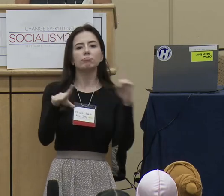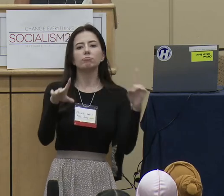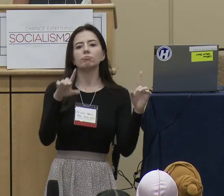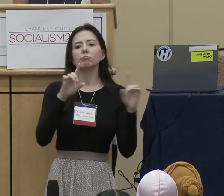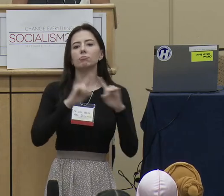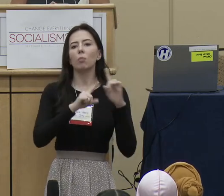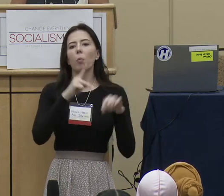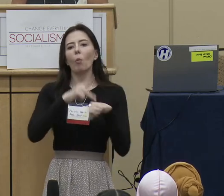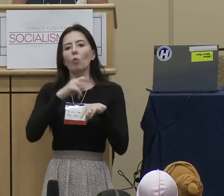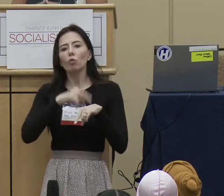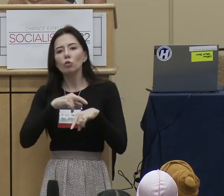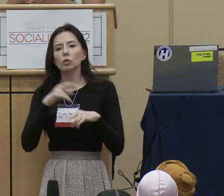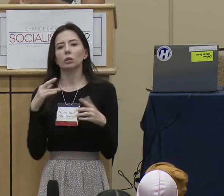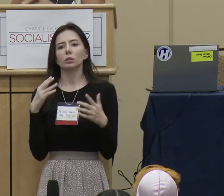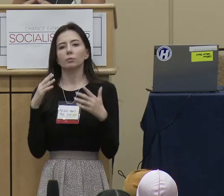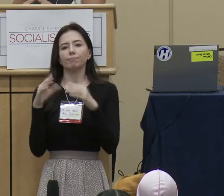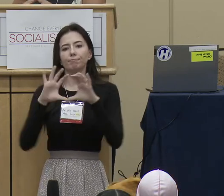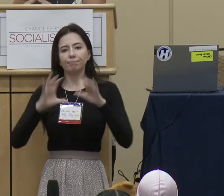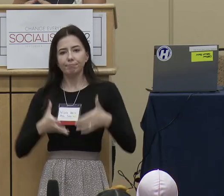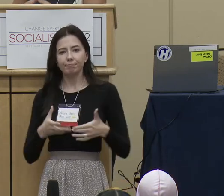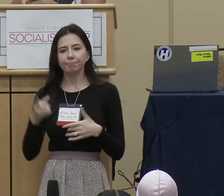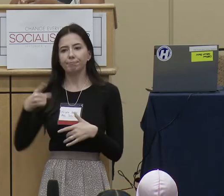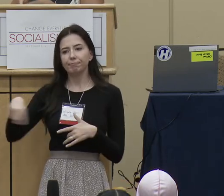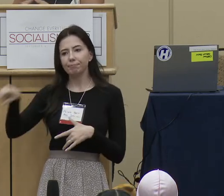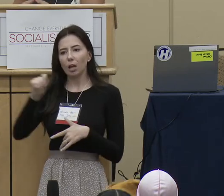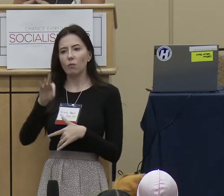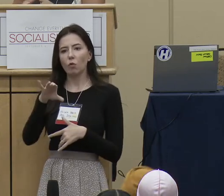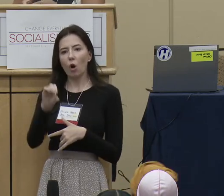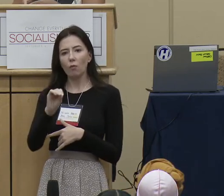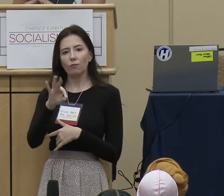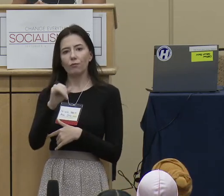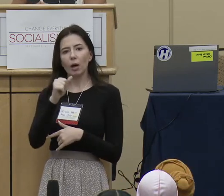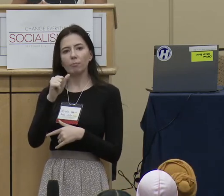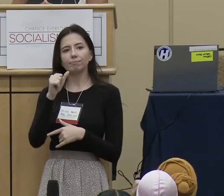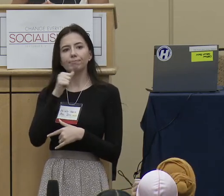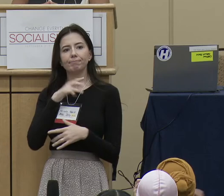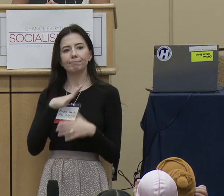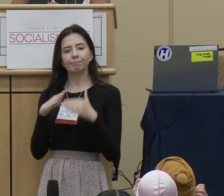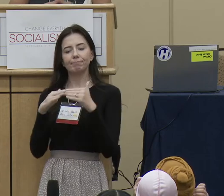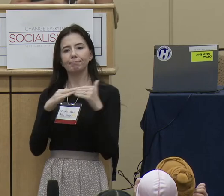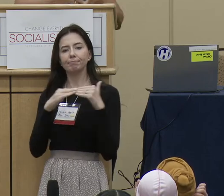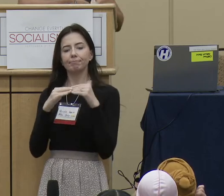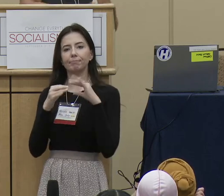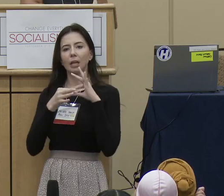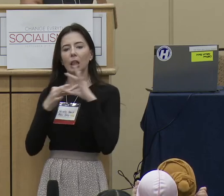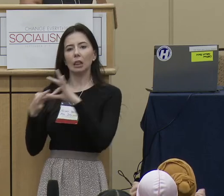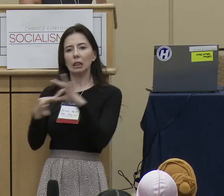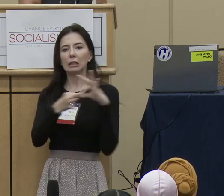and feminista, these afro-feminists linked the